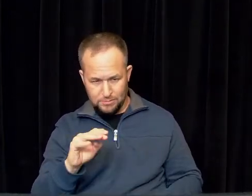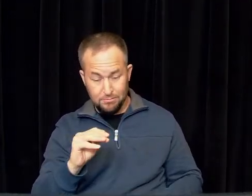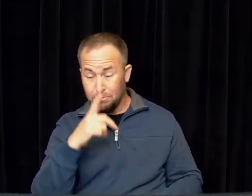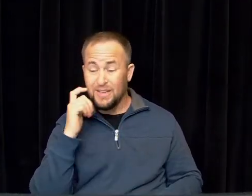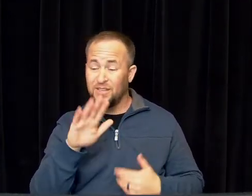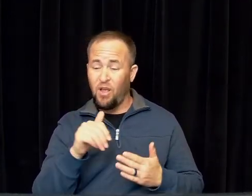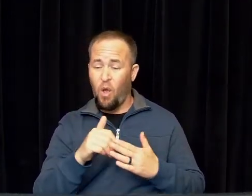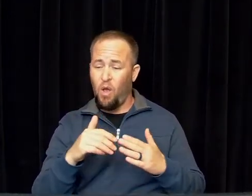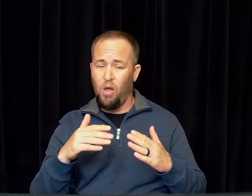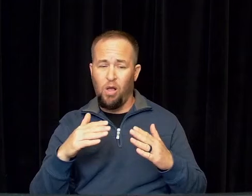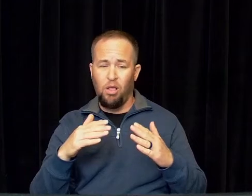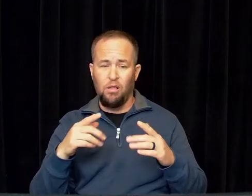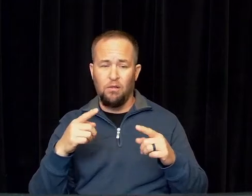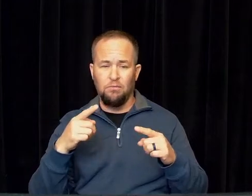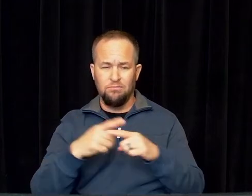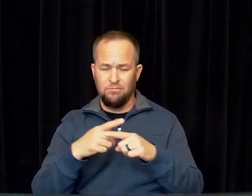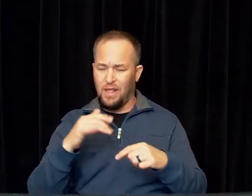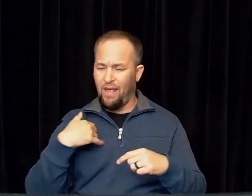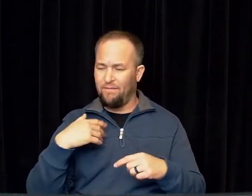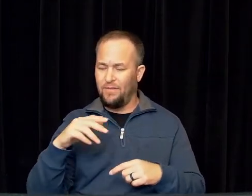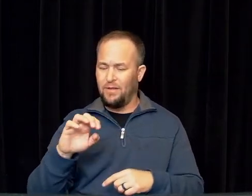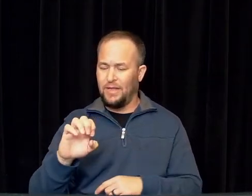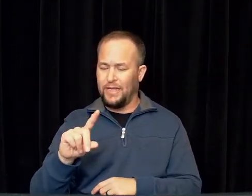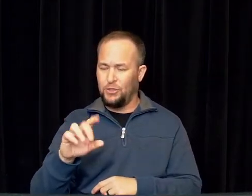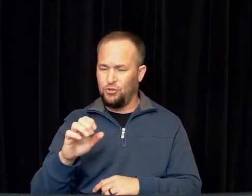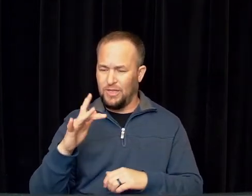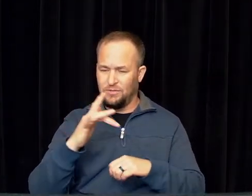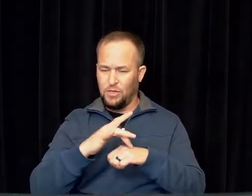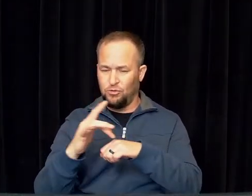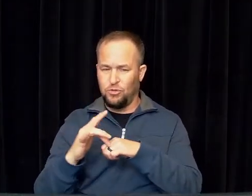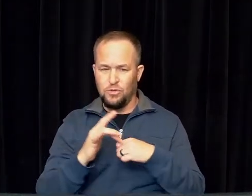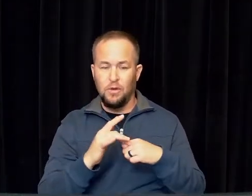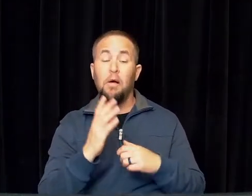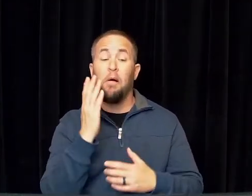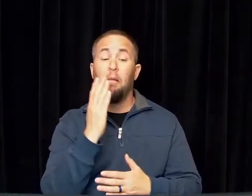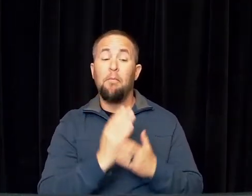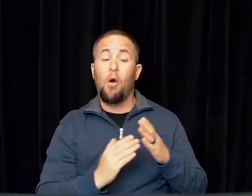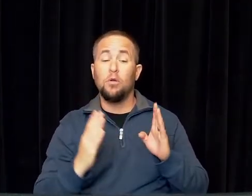intersect here at the edge, they touch. The parts that are parallel that never